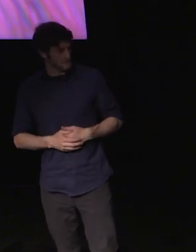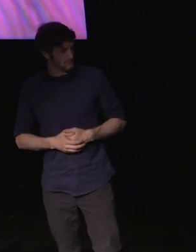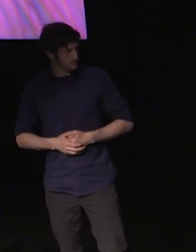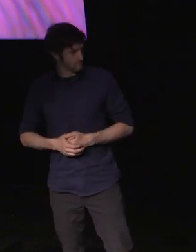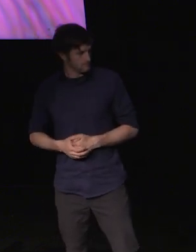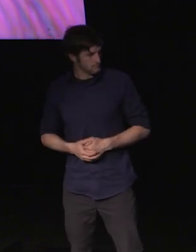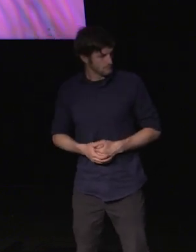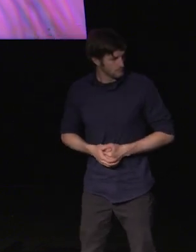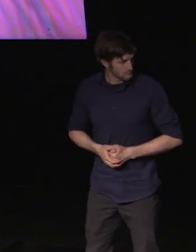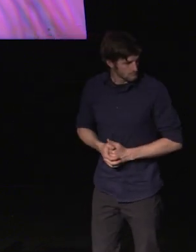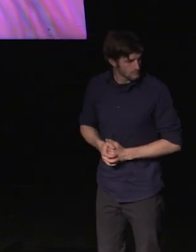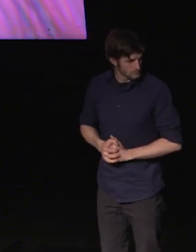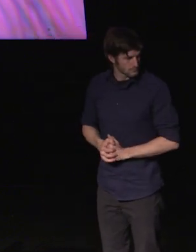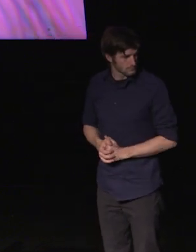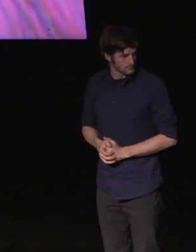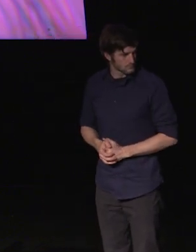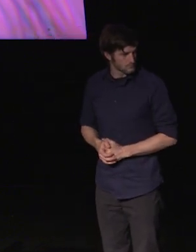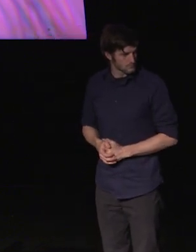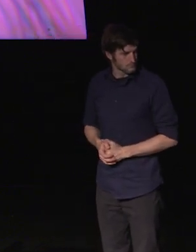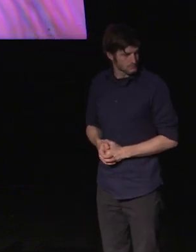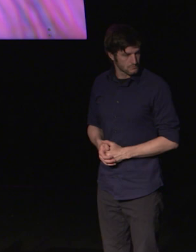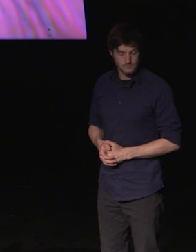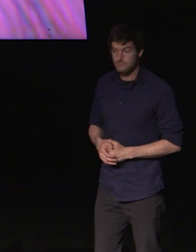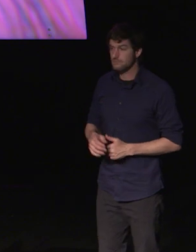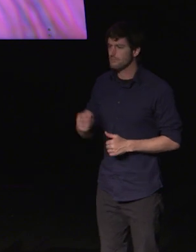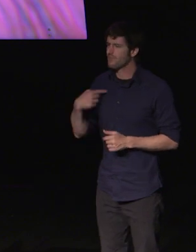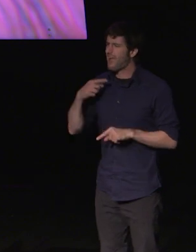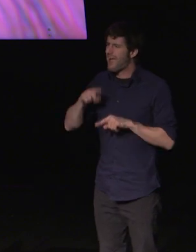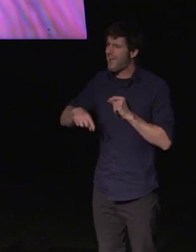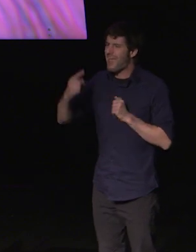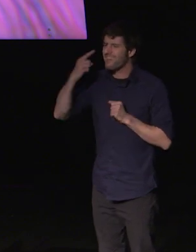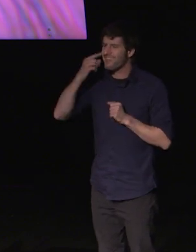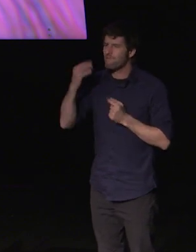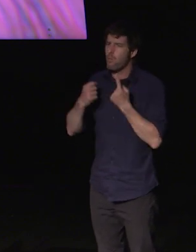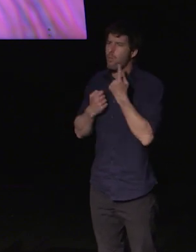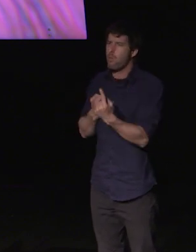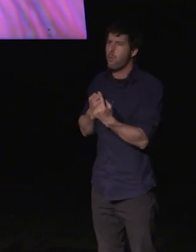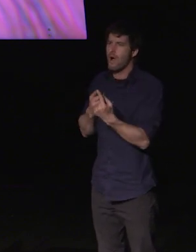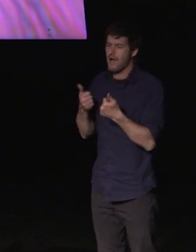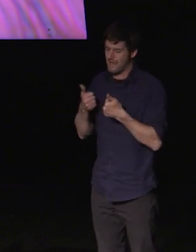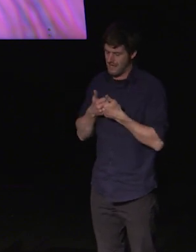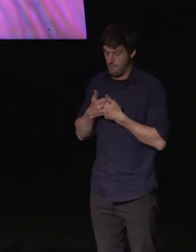Well, honestly... The funny thing is I can't think of a specific game. I know after this I totally will.